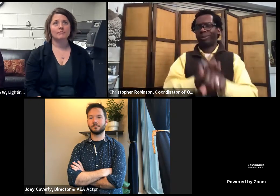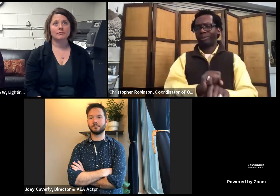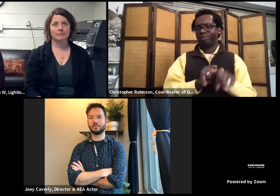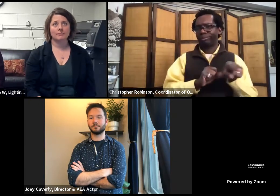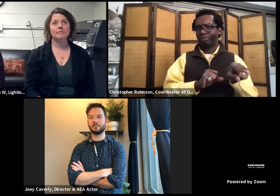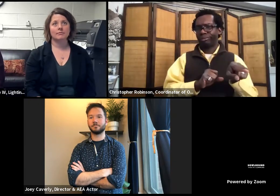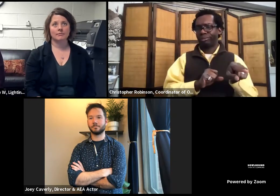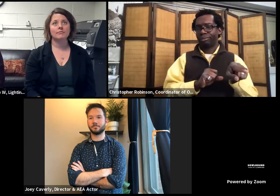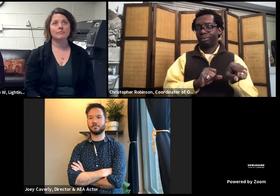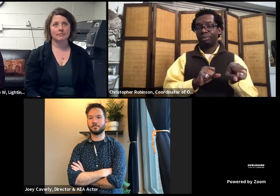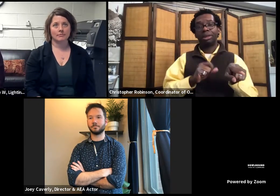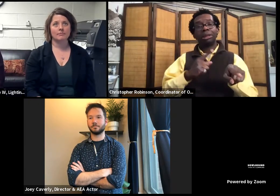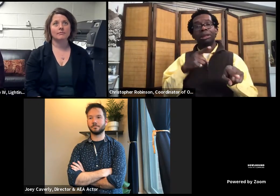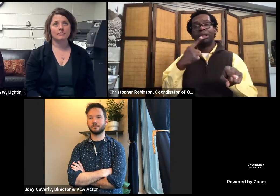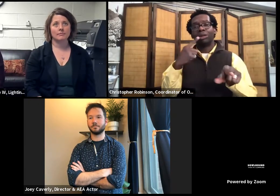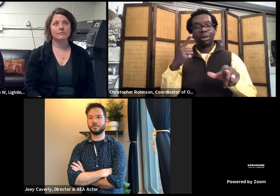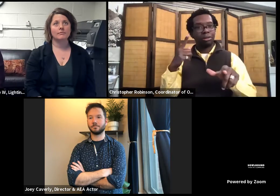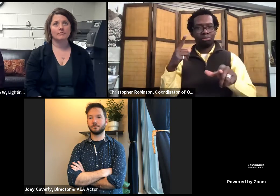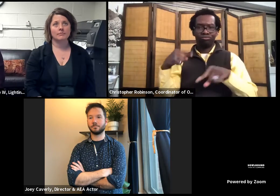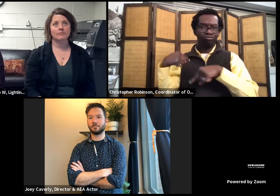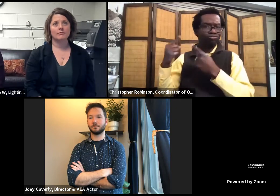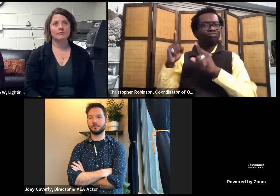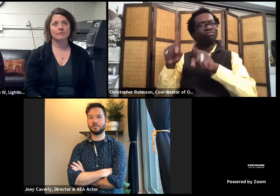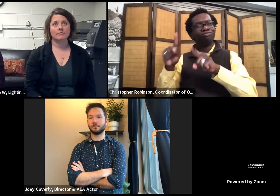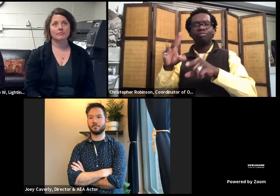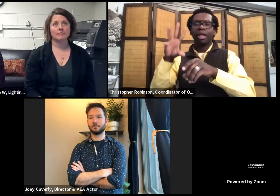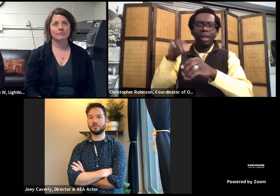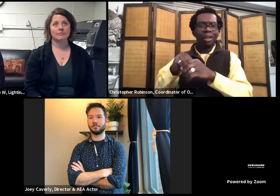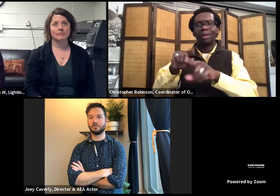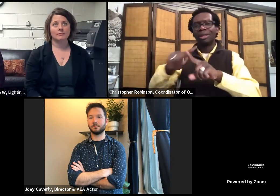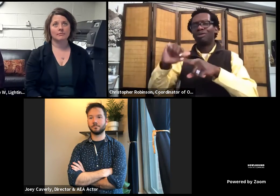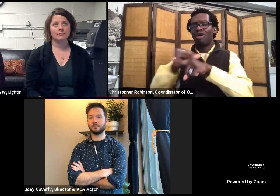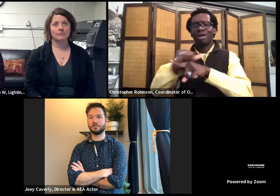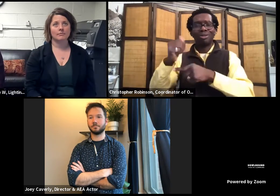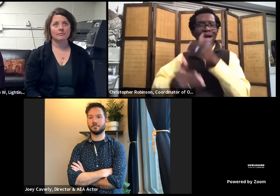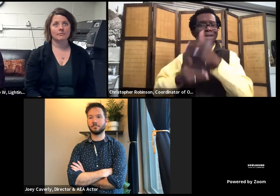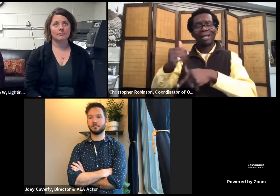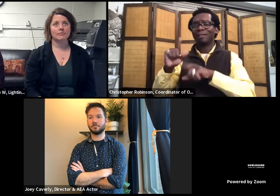Deaf people are used to lights, right? But the hearing folks have been in so many